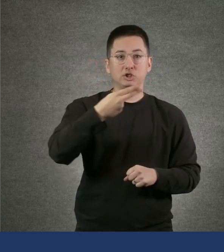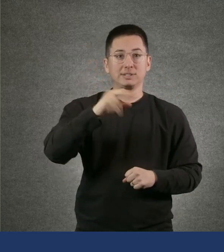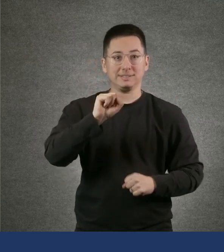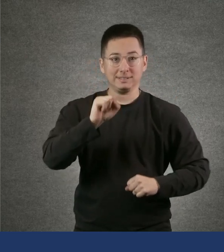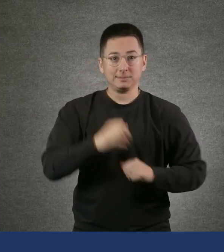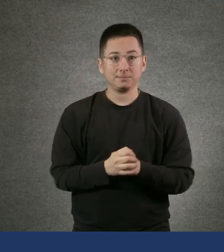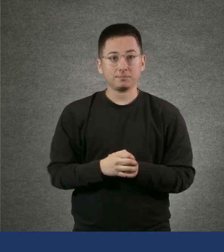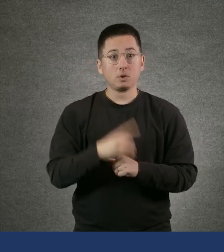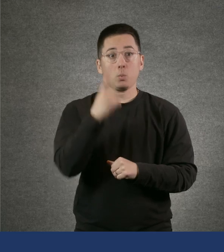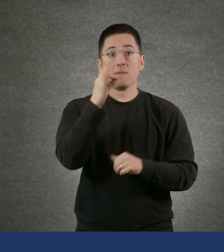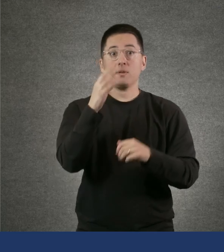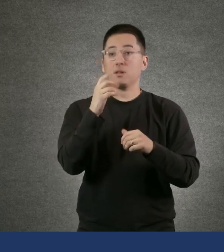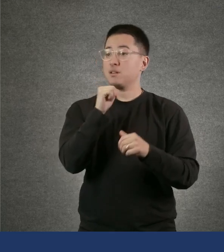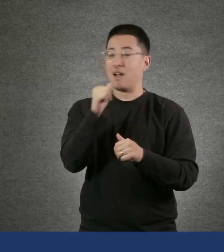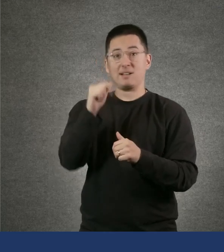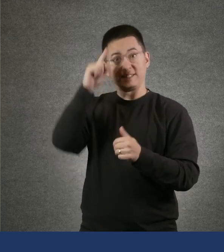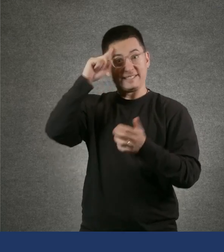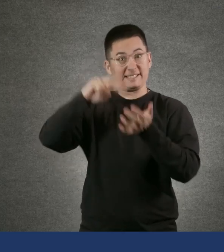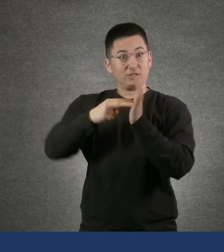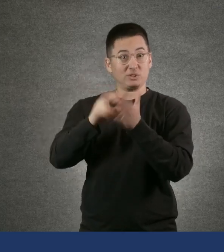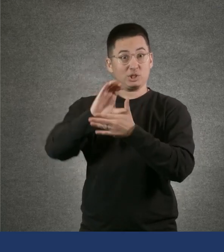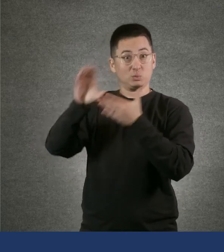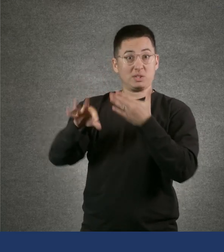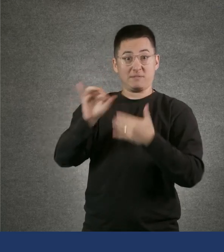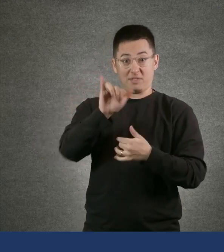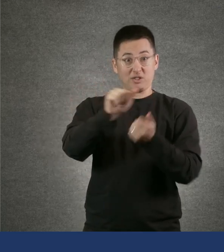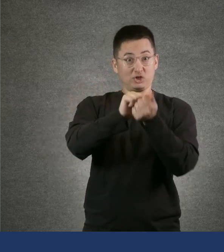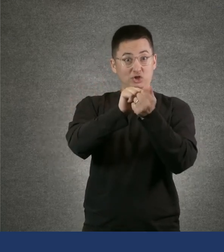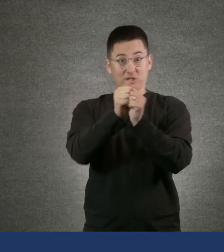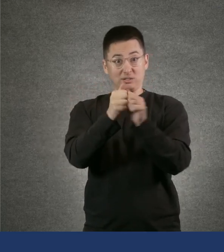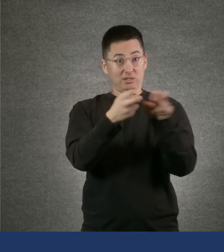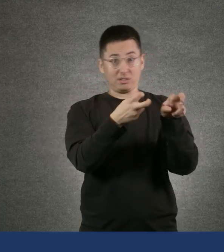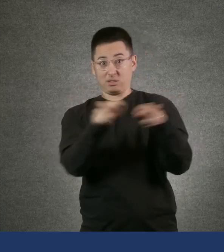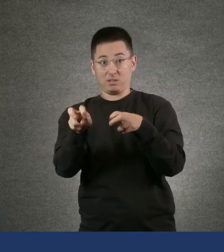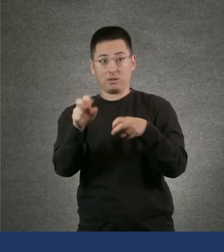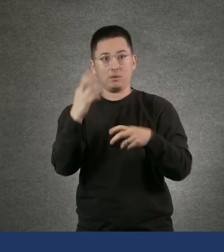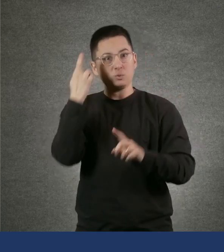of the legislature. We have discovered that according to the law,